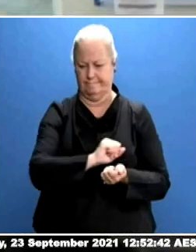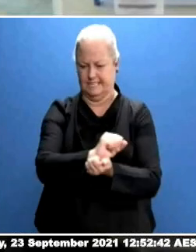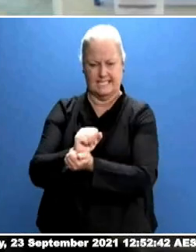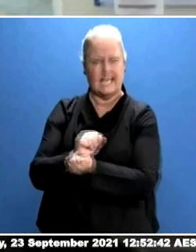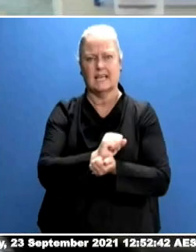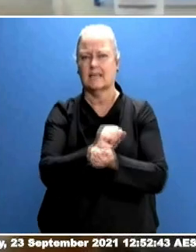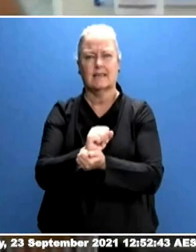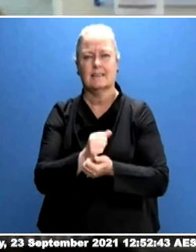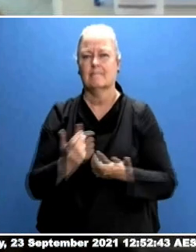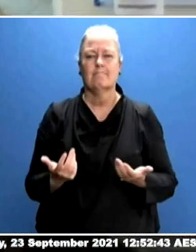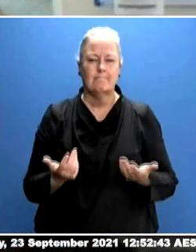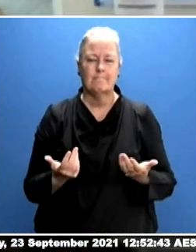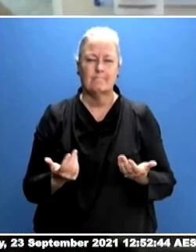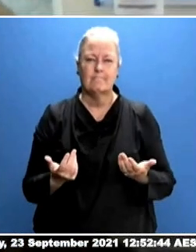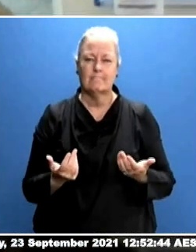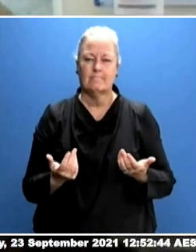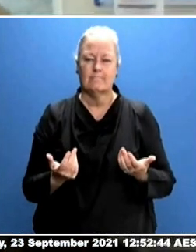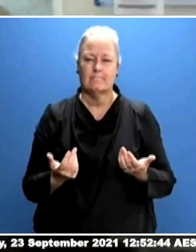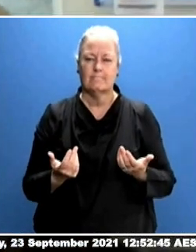No doubt you've explored that already.